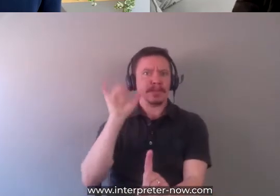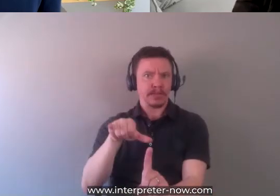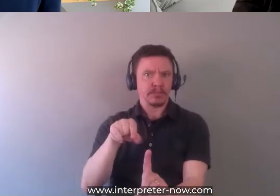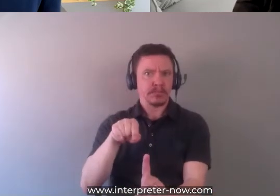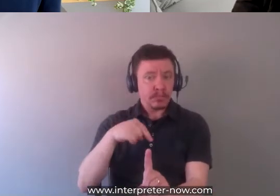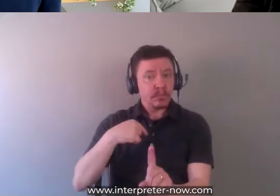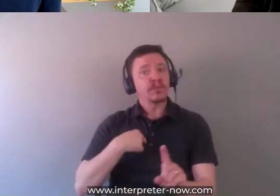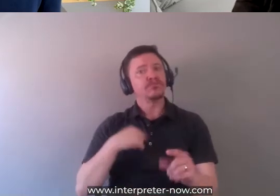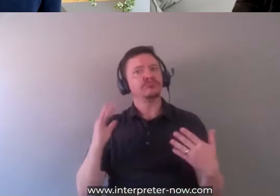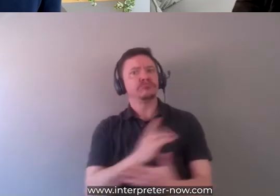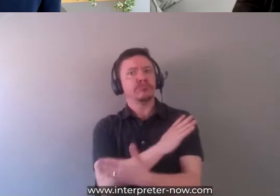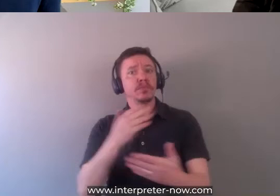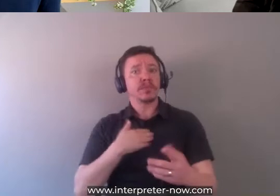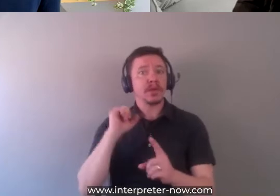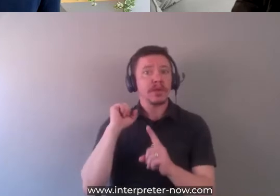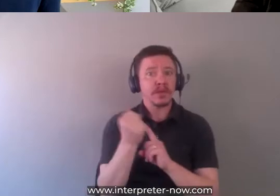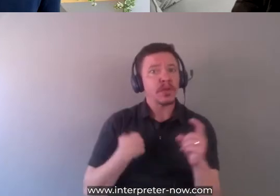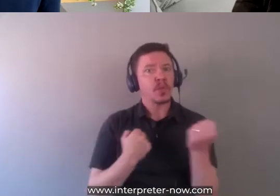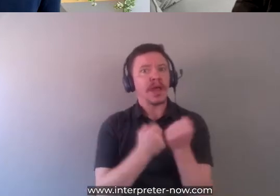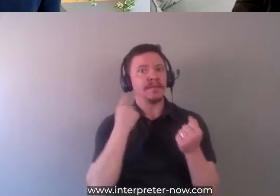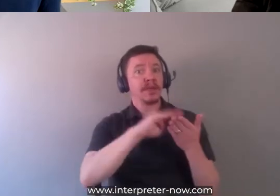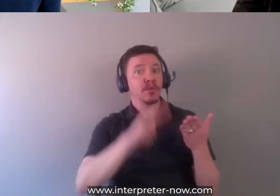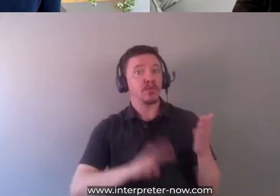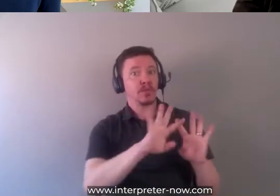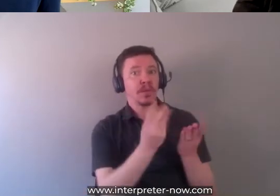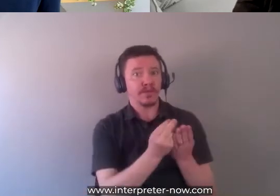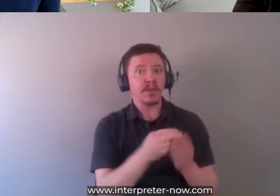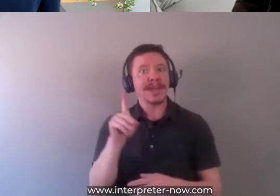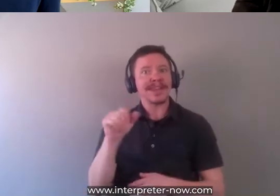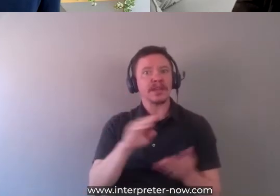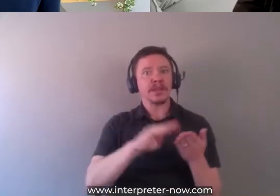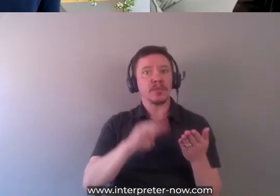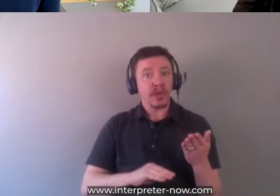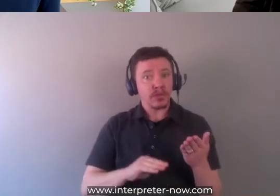where I advocated for students and their families, where disabled students in elementary and